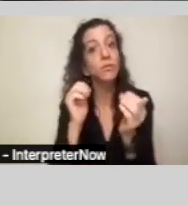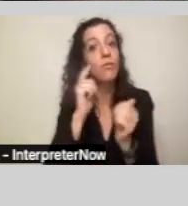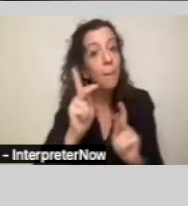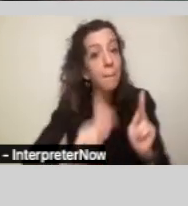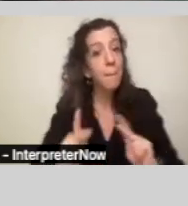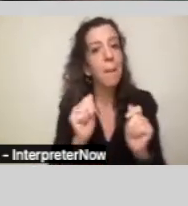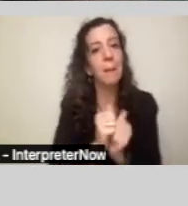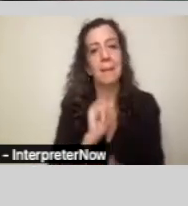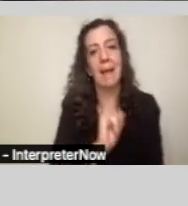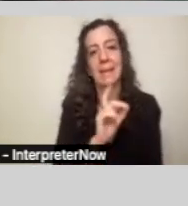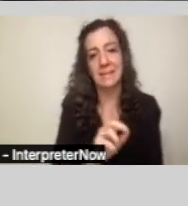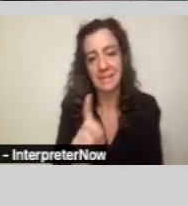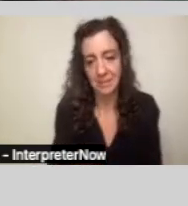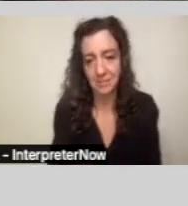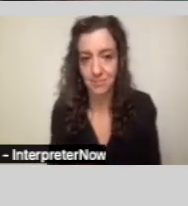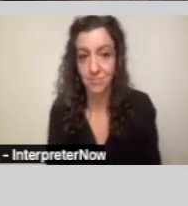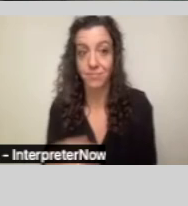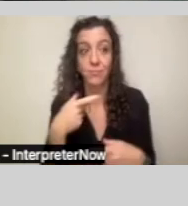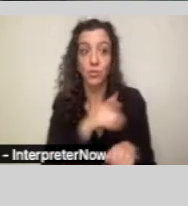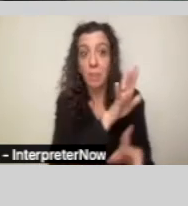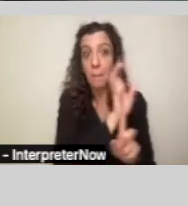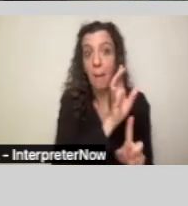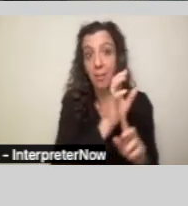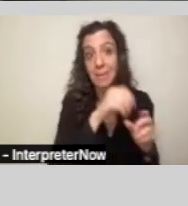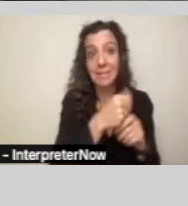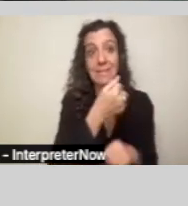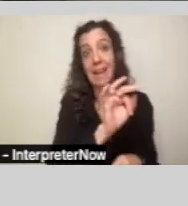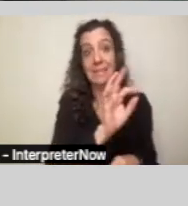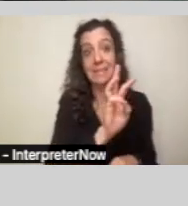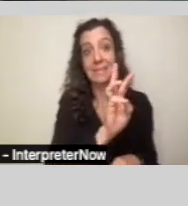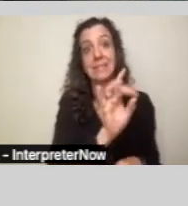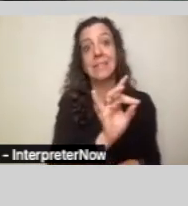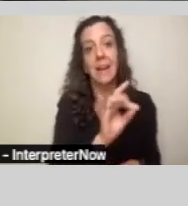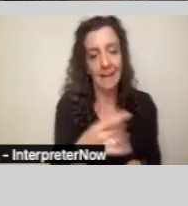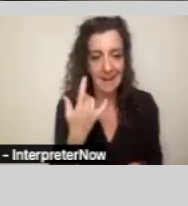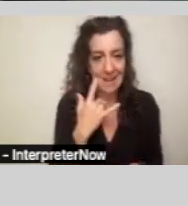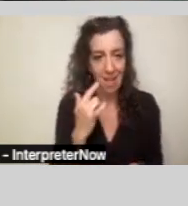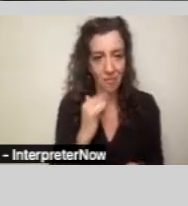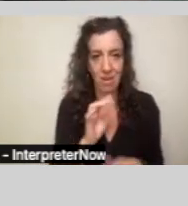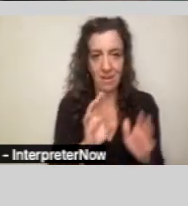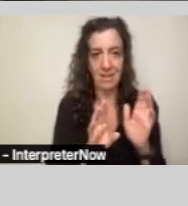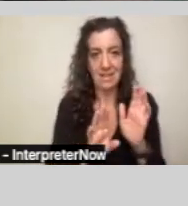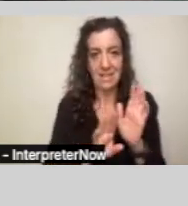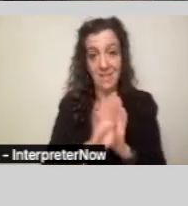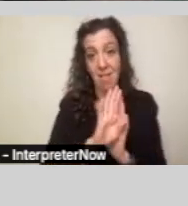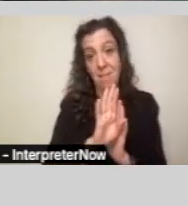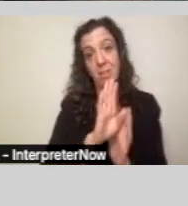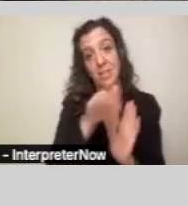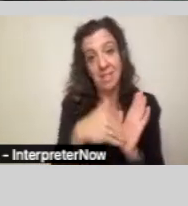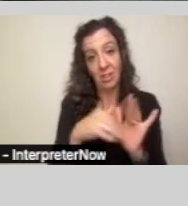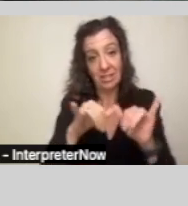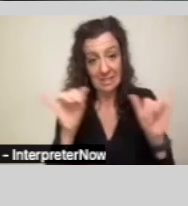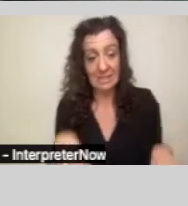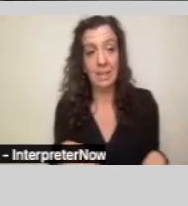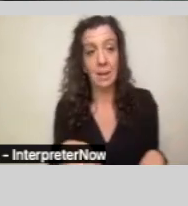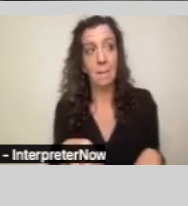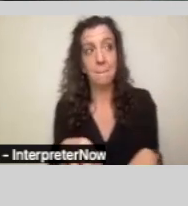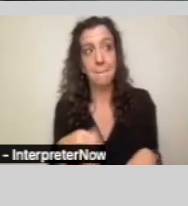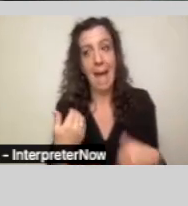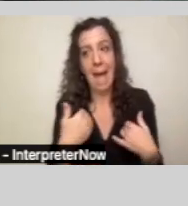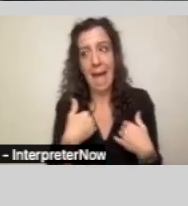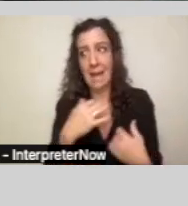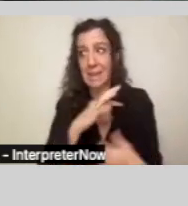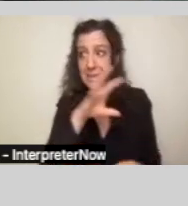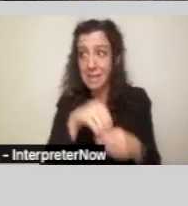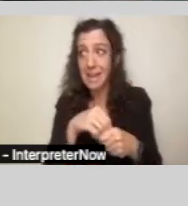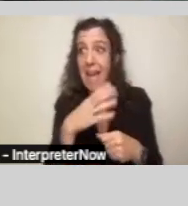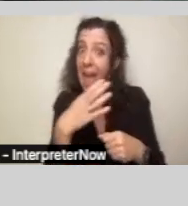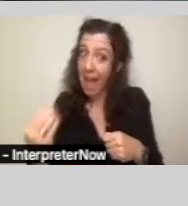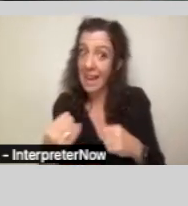At their peak in 1968, California's developmental center system warehoused and isolated over